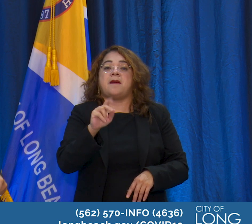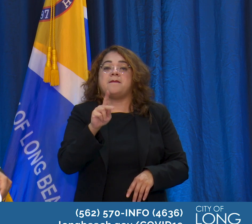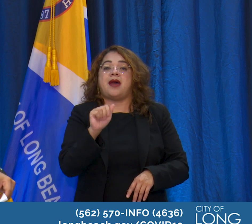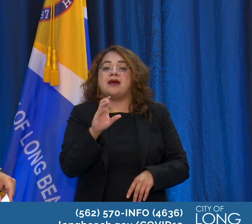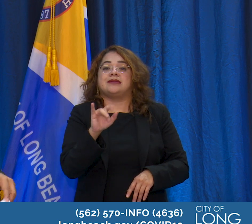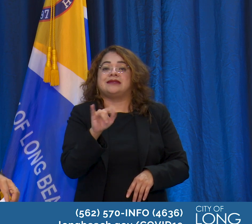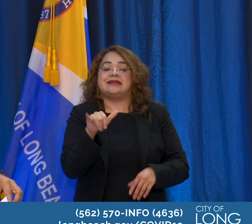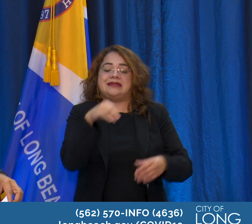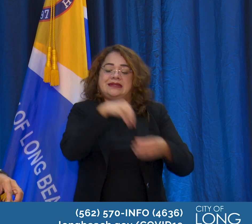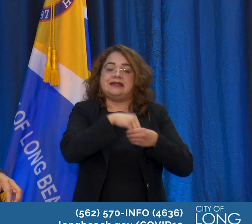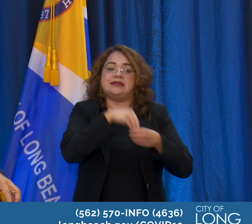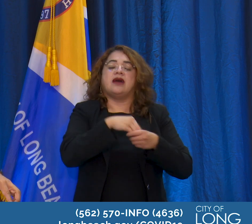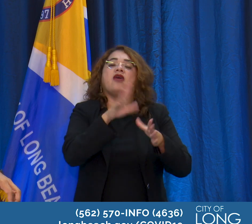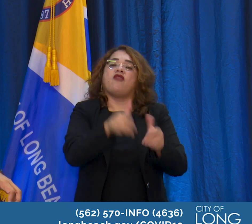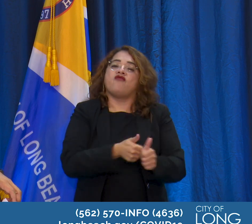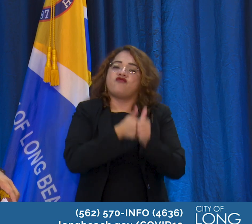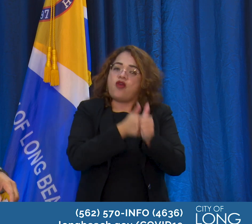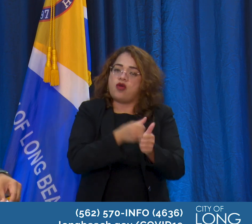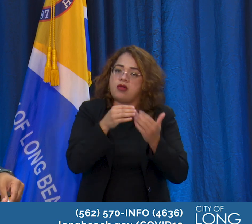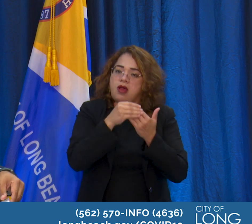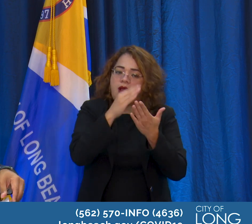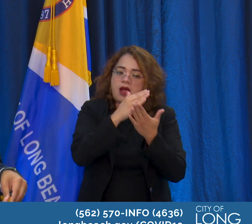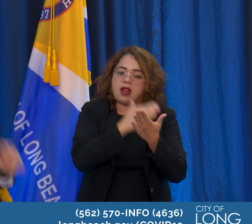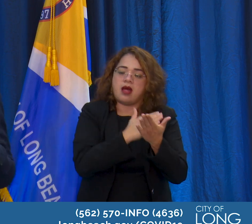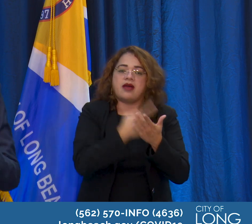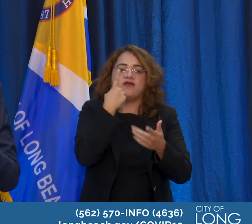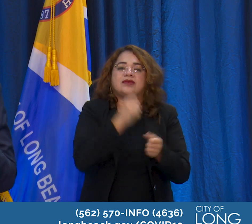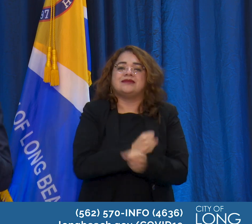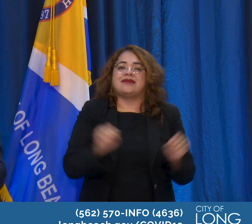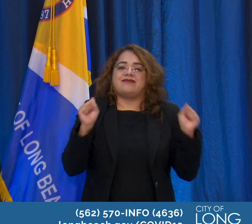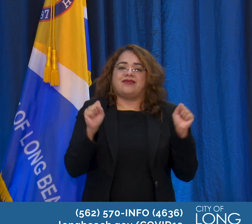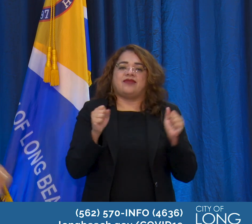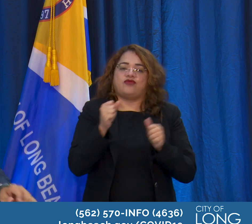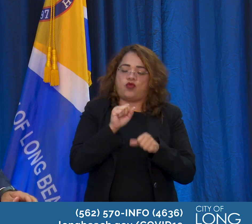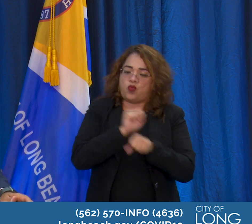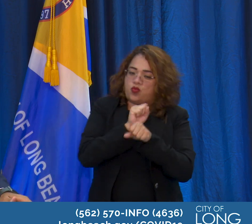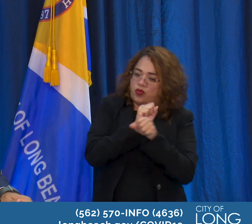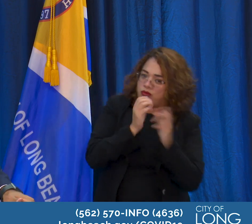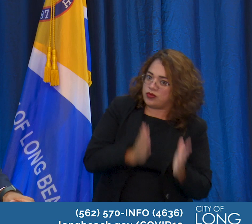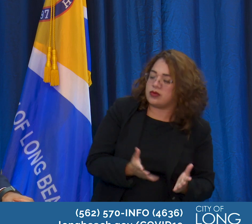distancing protocols in place. Now, what does that mean for us?